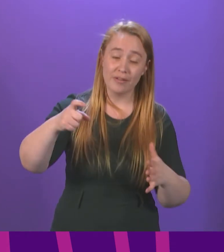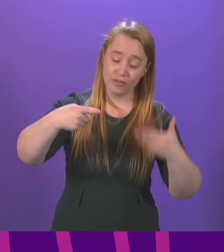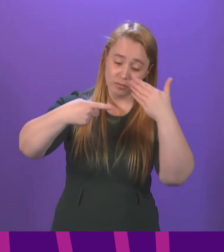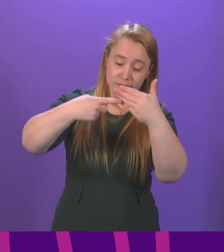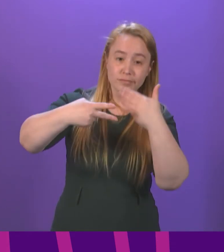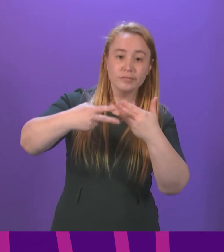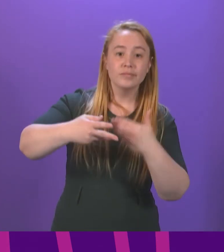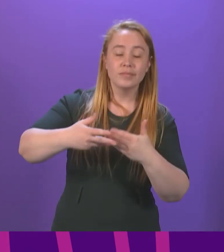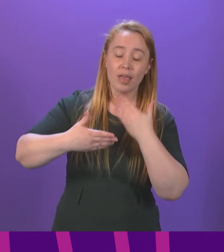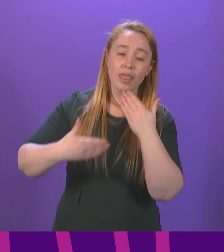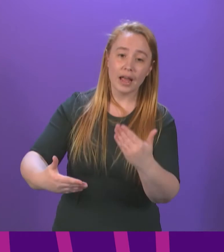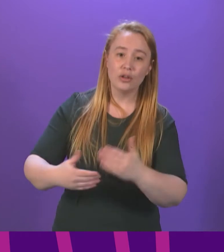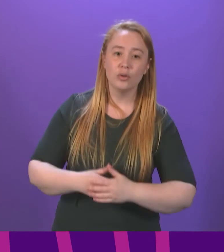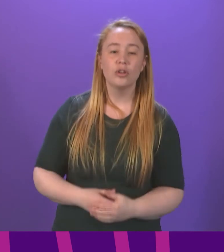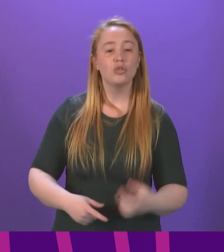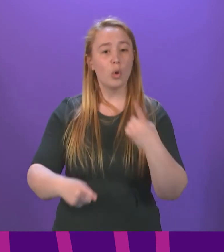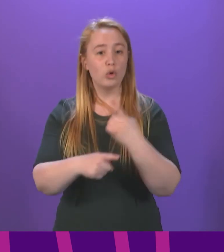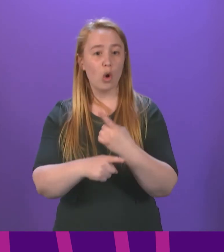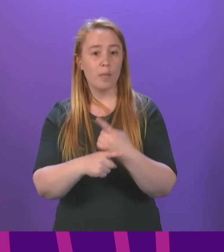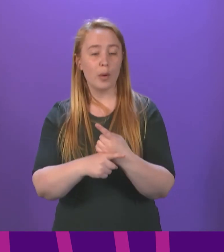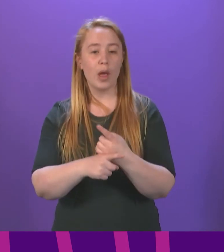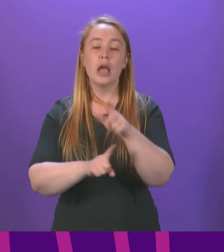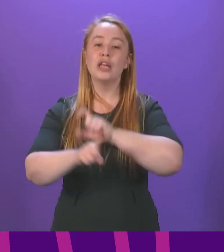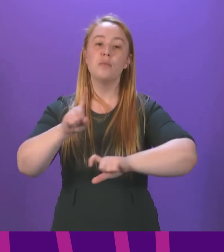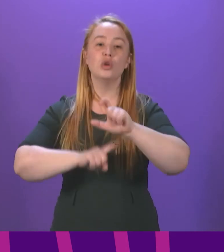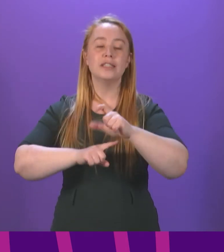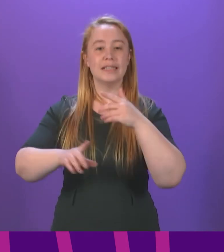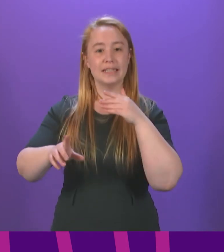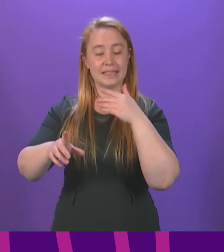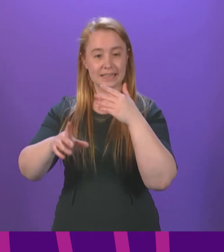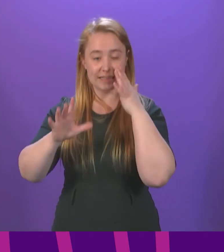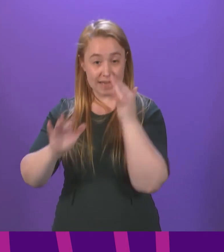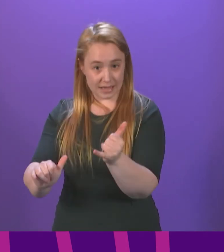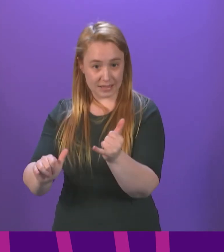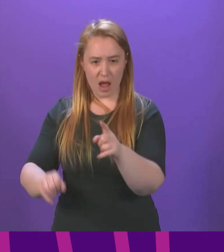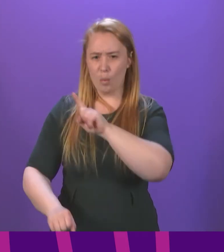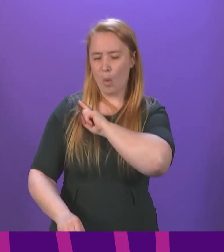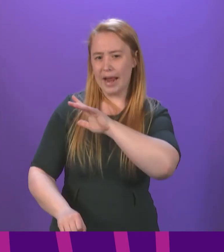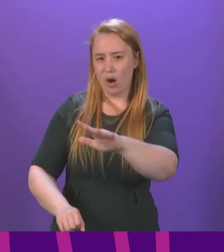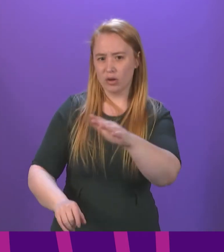He asked about community testing and why we have not been able to roll that out sooner.